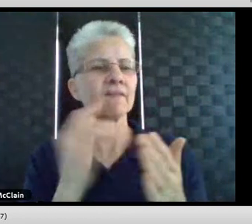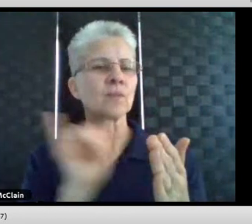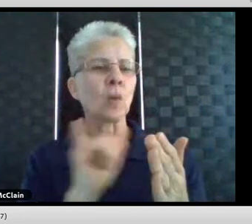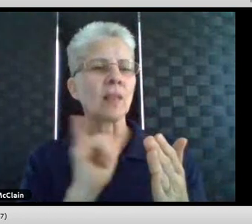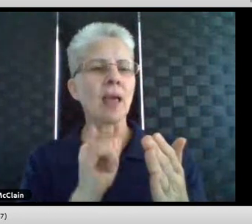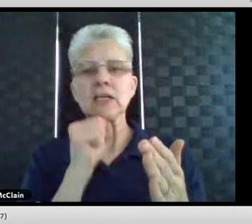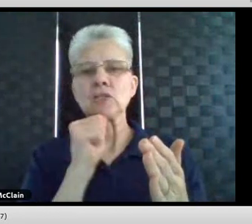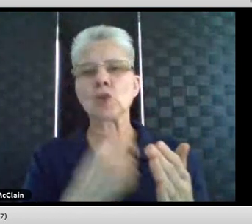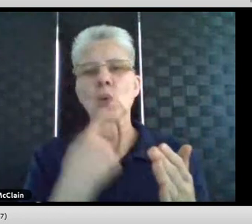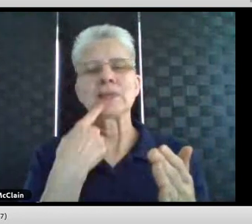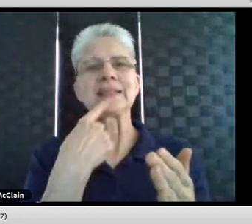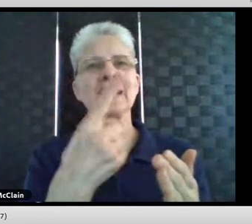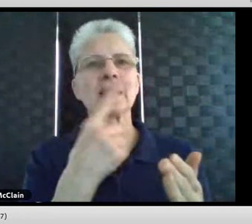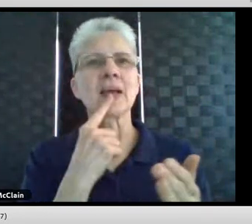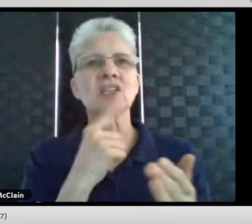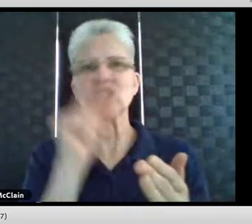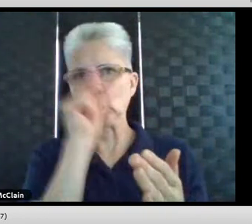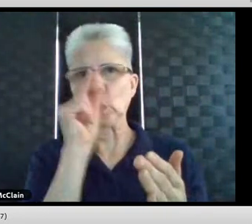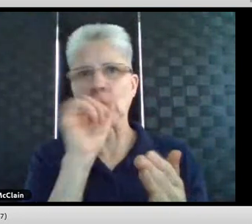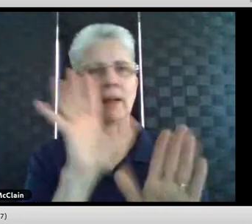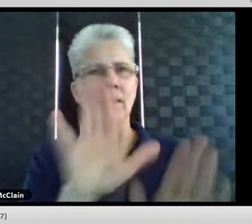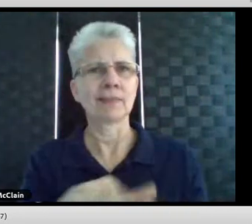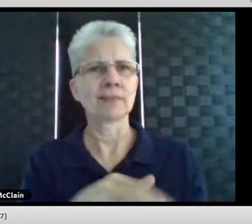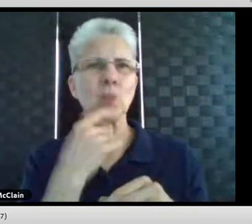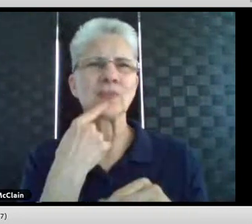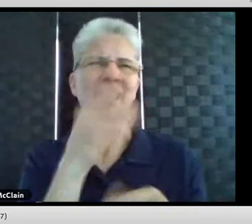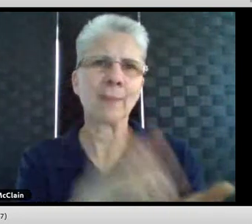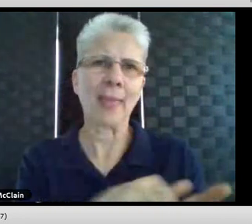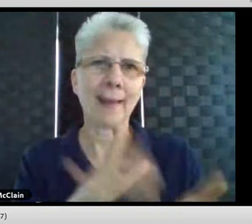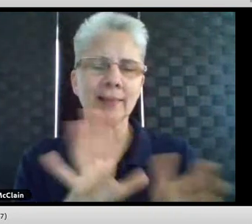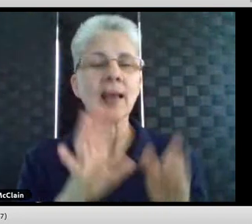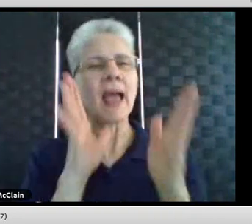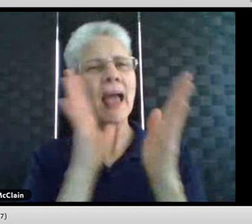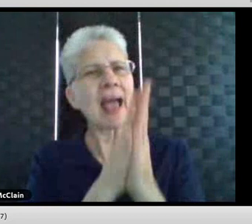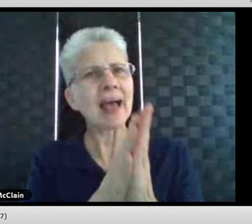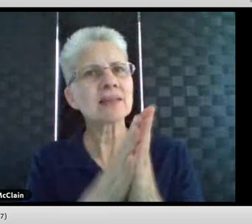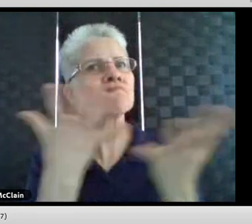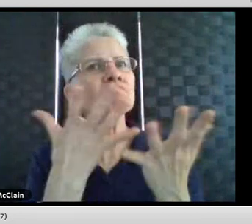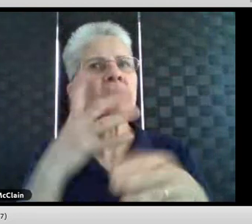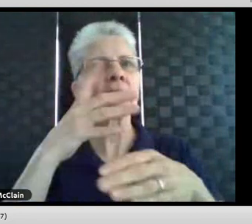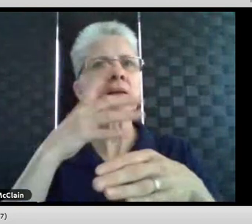"Don't tell somebody, 'Just Google it.'" You know, ask people what's the assignment.